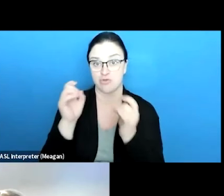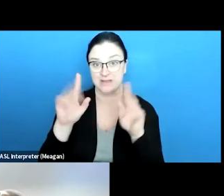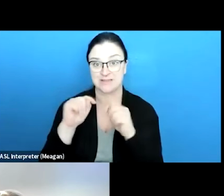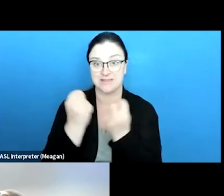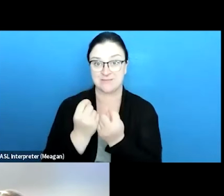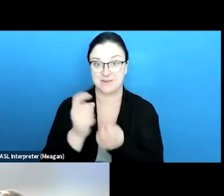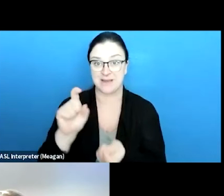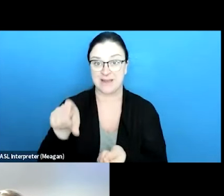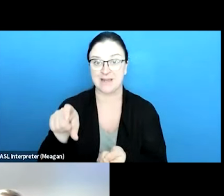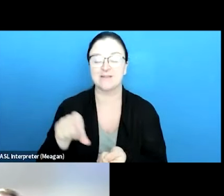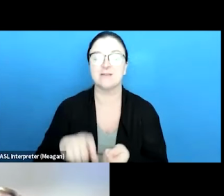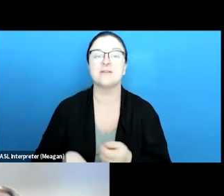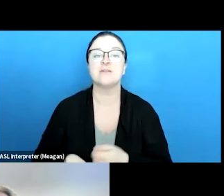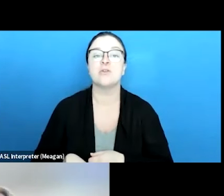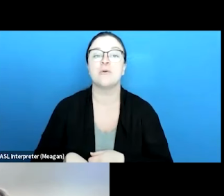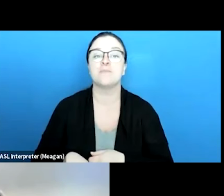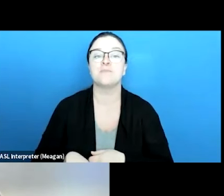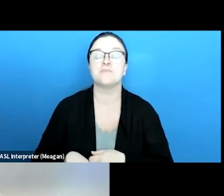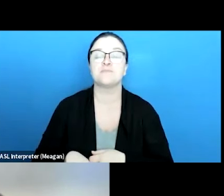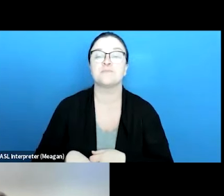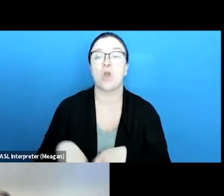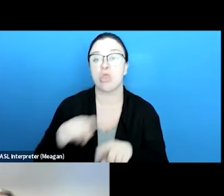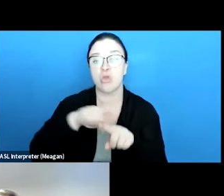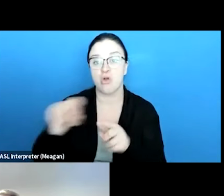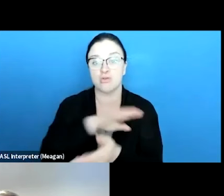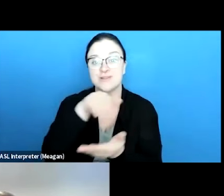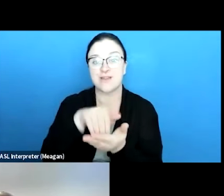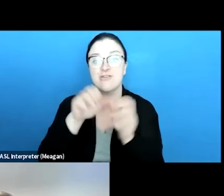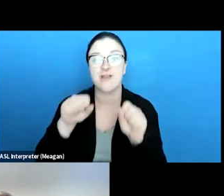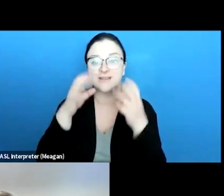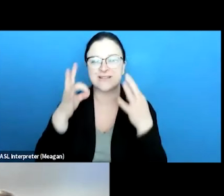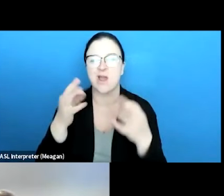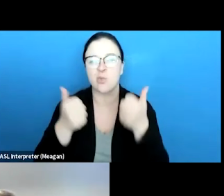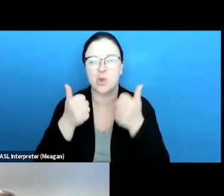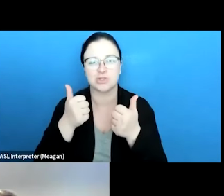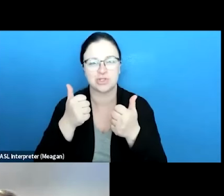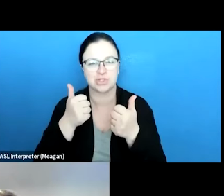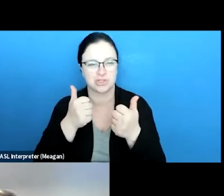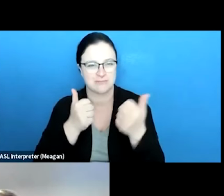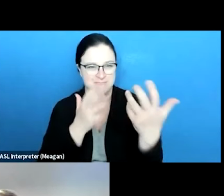the call center can make a determination of which is the most appropriate response.